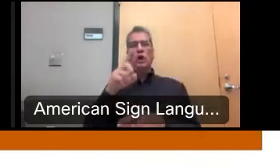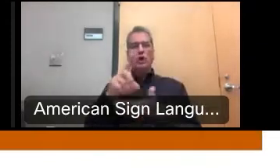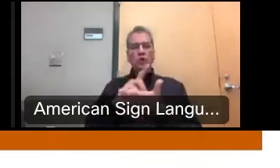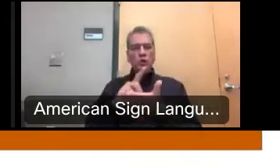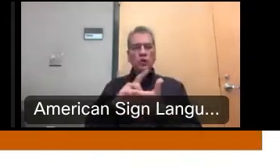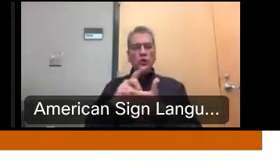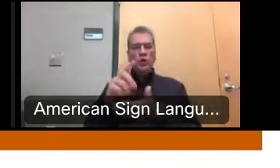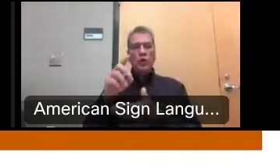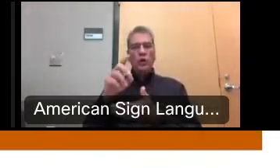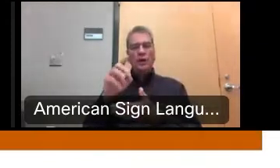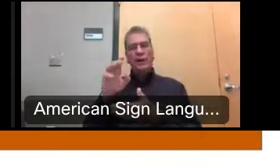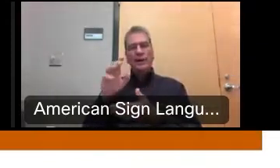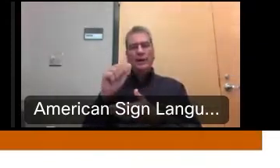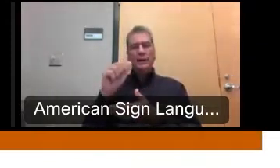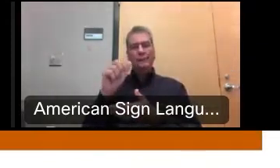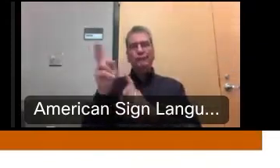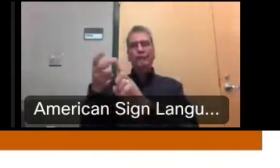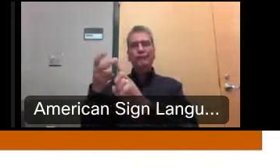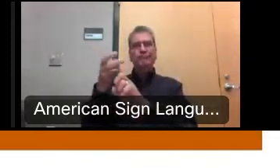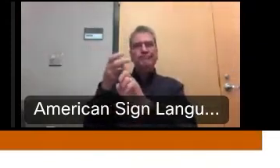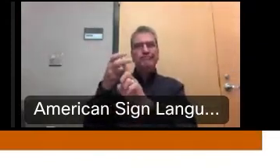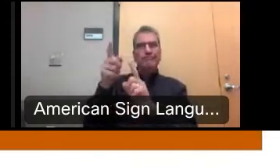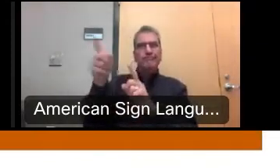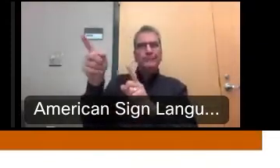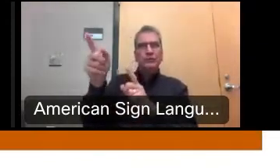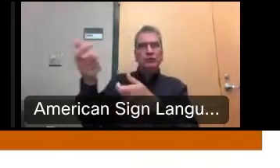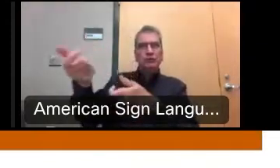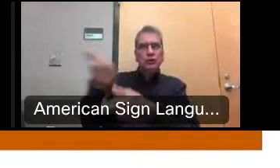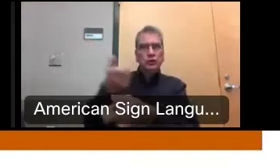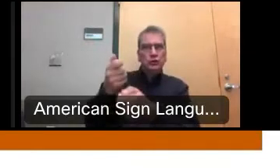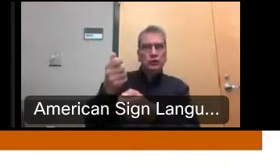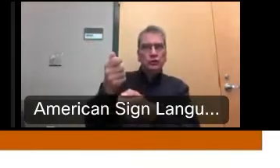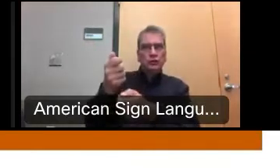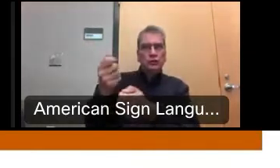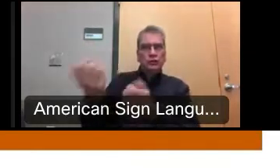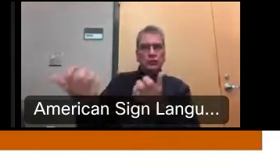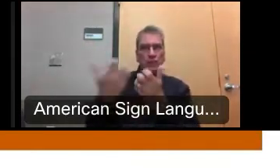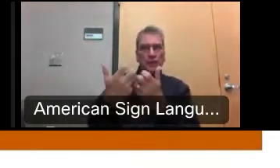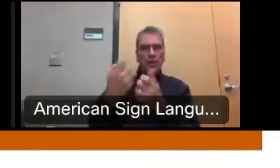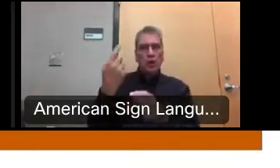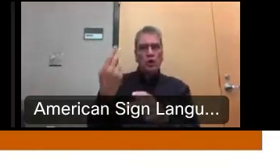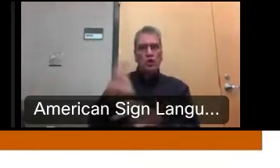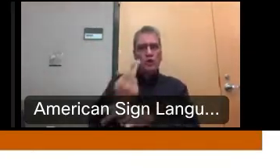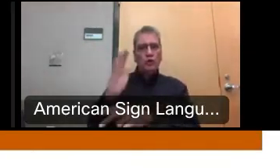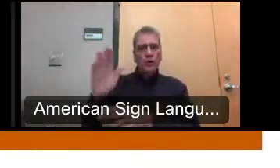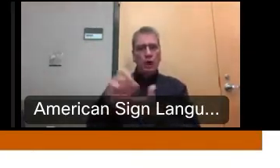to kind of ask their prescriber for a very particular drug whether or not it's the right 1 for them. And that has implications for patient provider